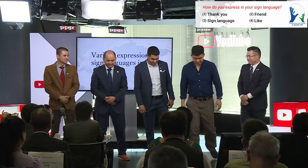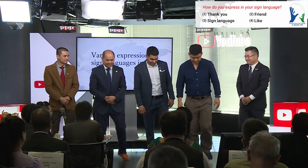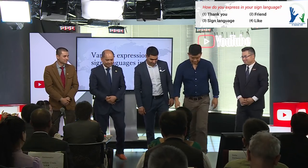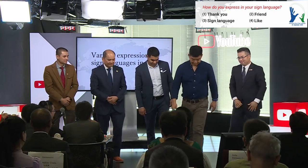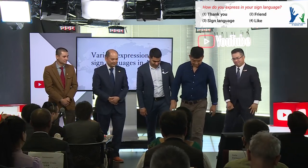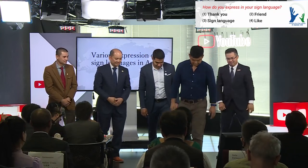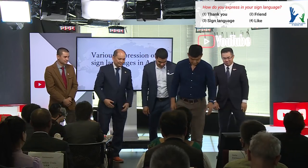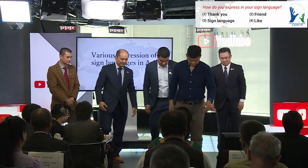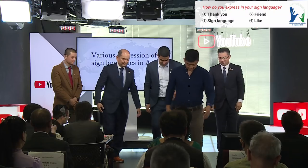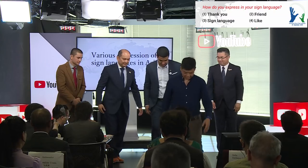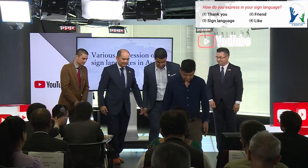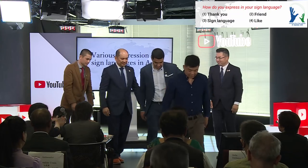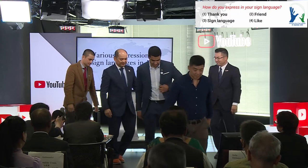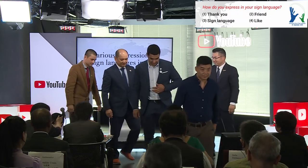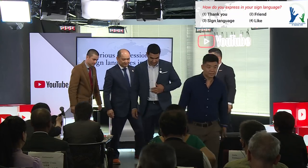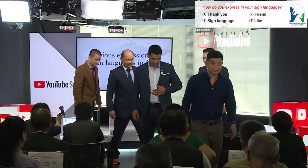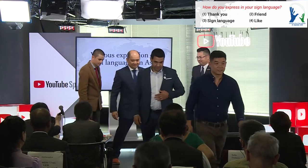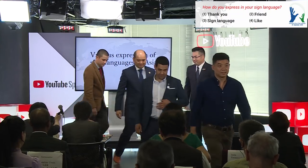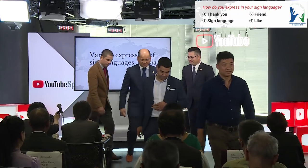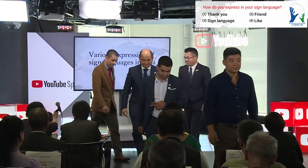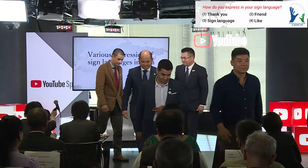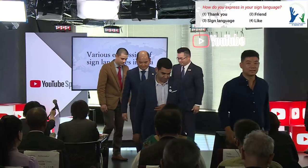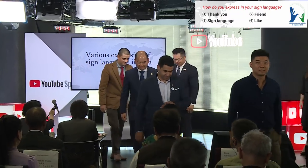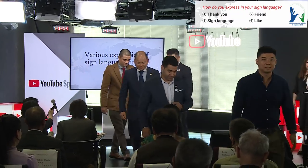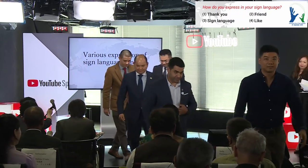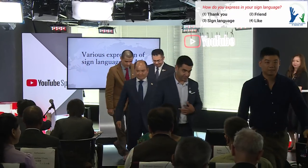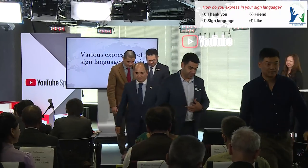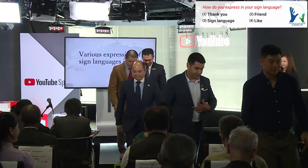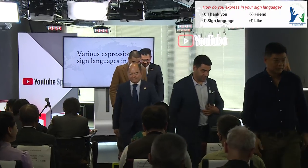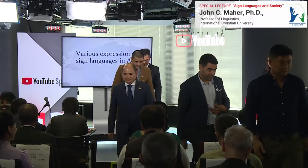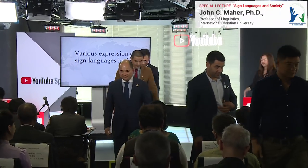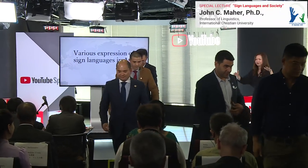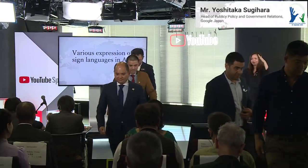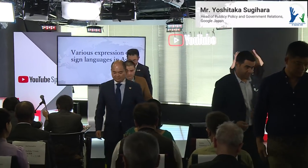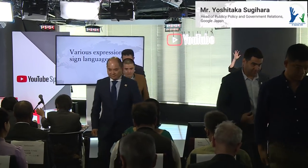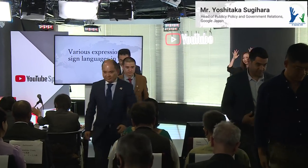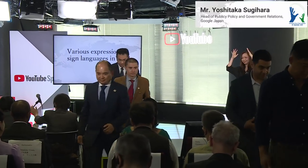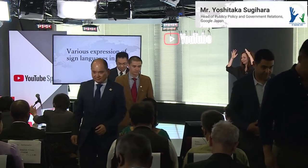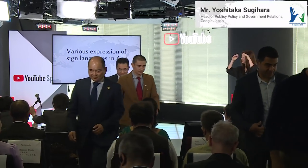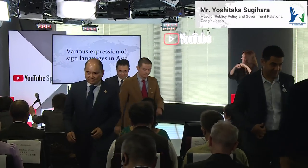Like in China sign language. >> Iran sign language. Japan sign language.